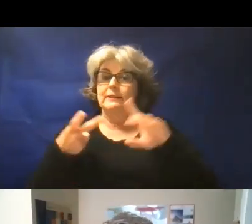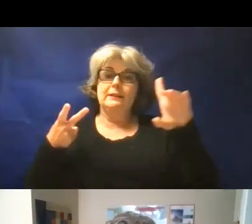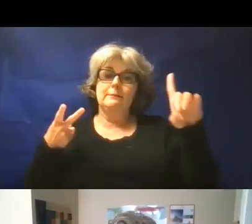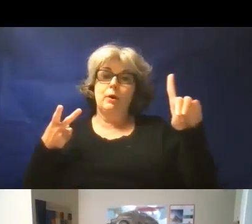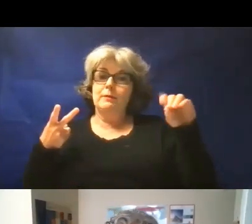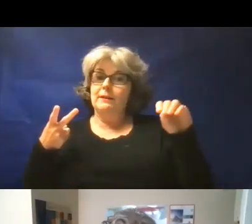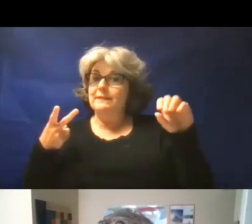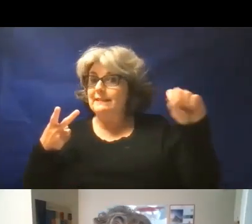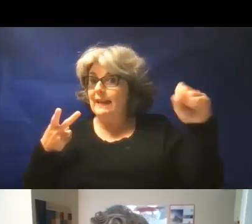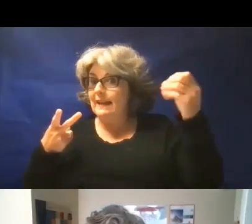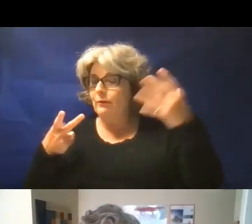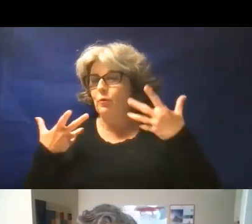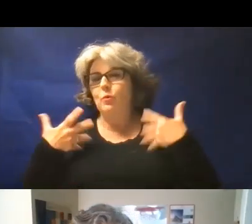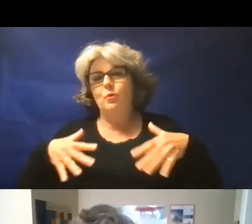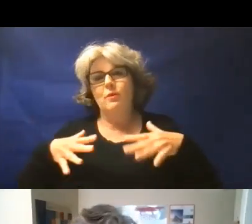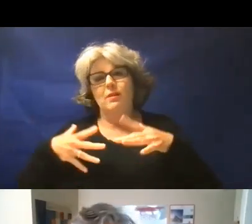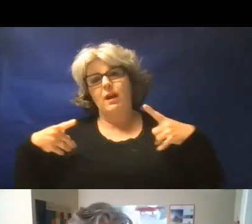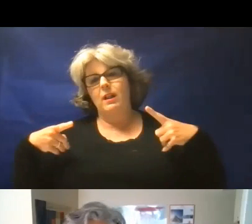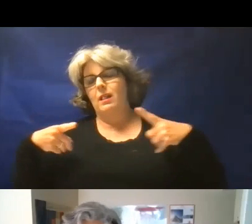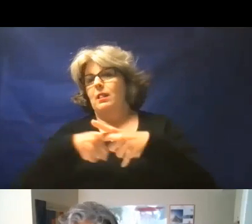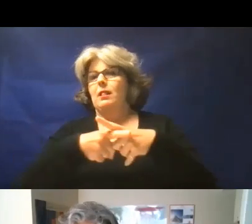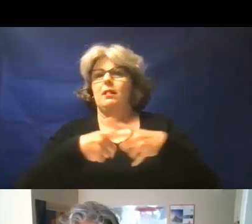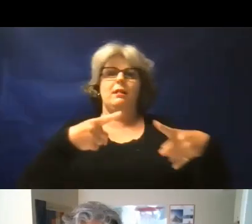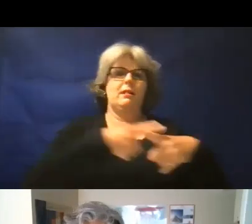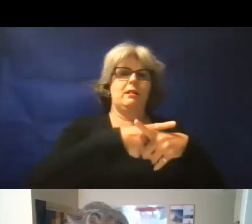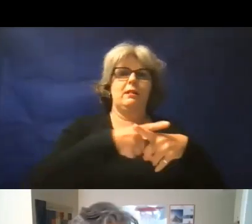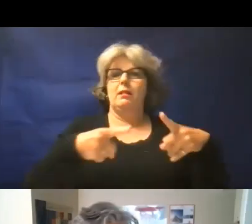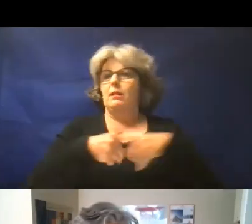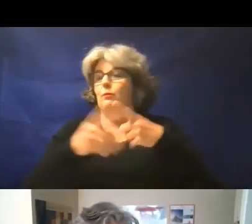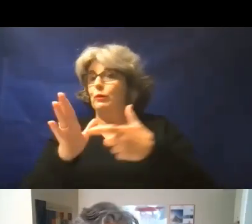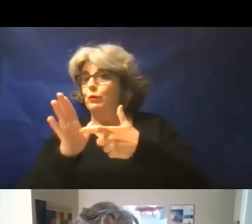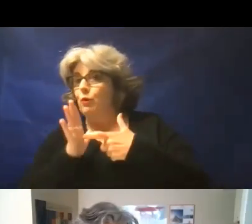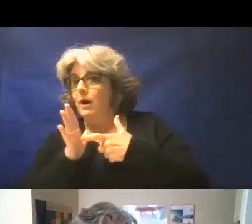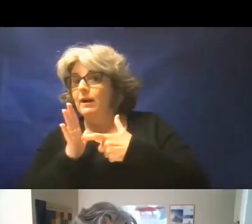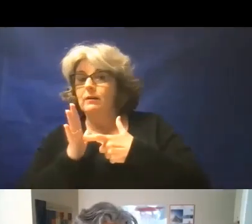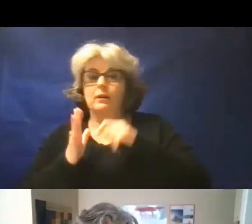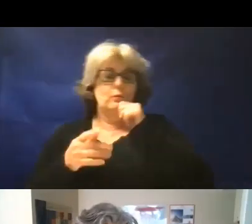there is a lot of conflicting information about what's required what is the quarantine requirement